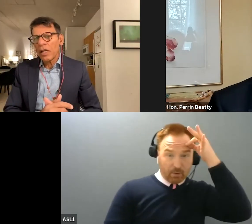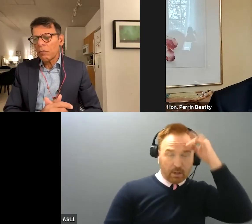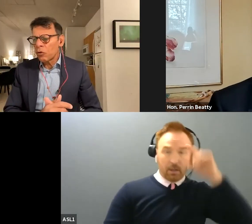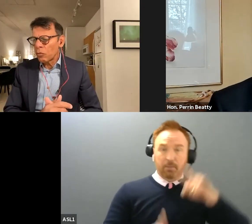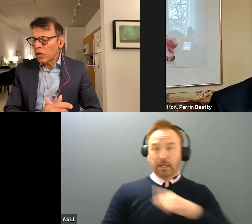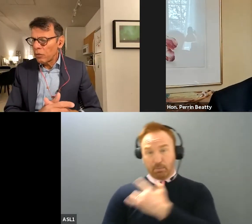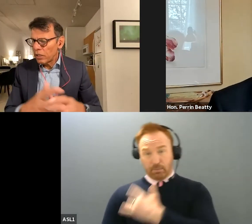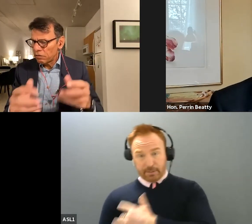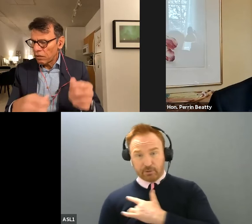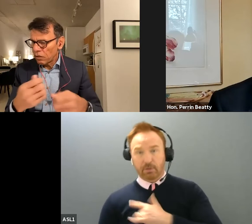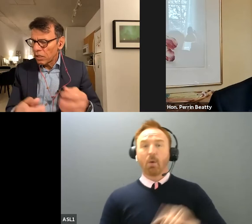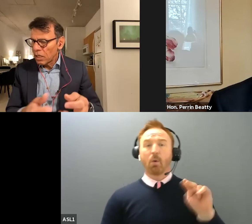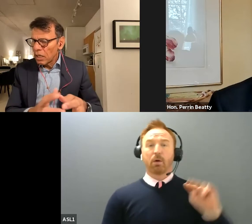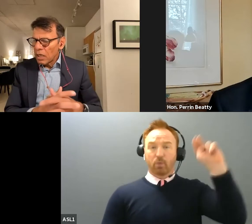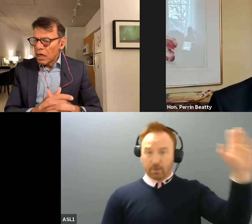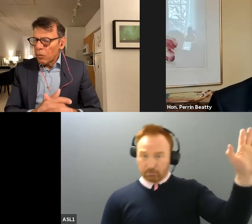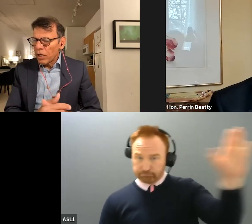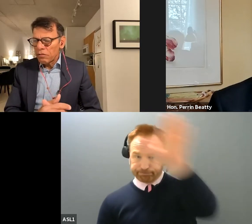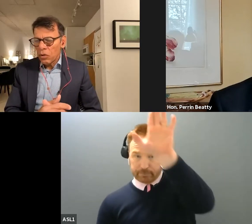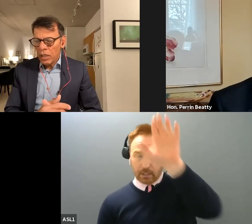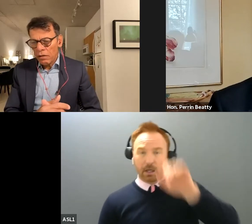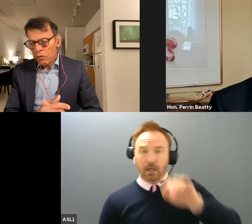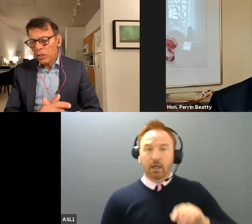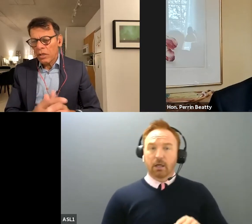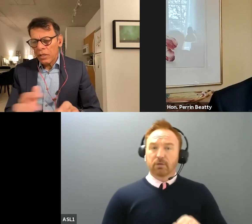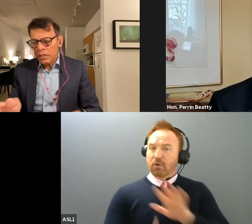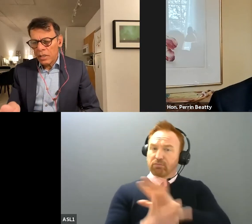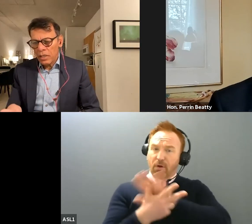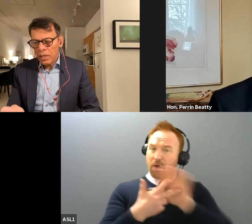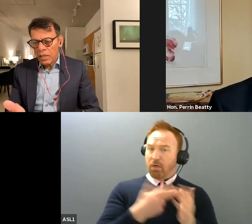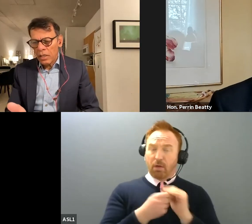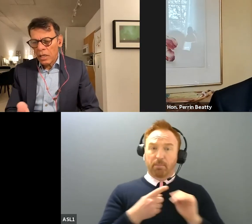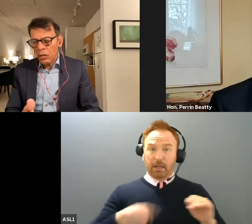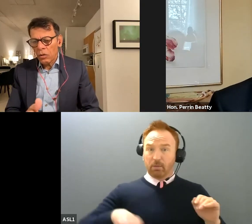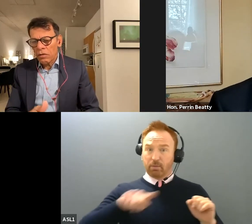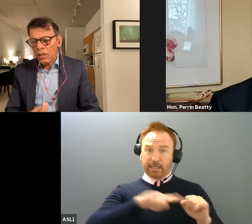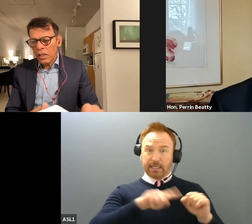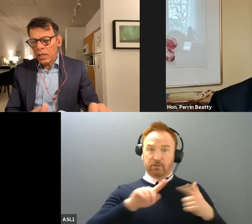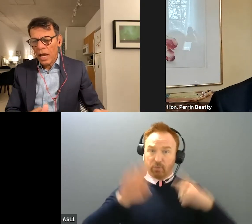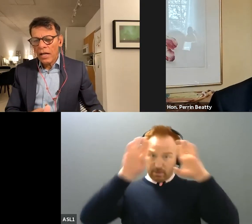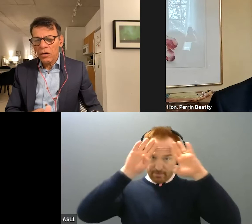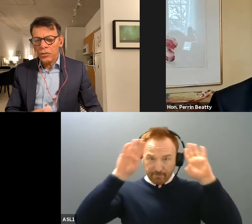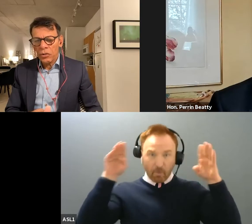And more importantly, we need to figure out how we can focus on this going forward. The act also,